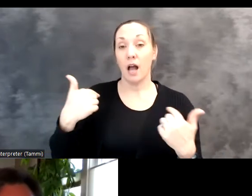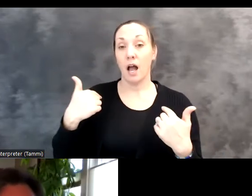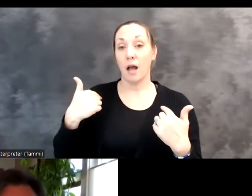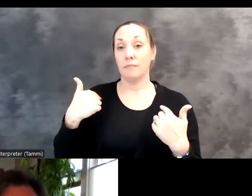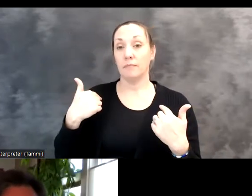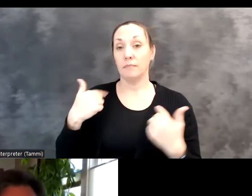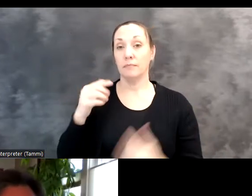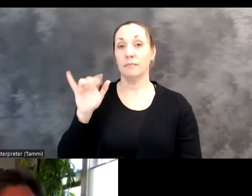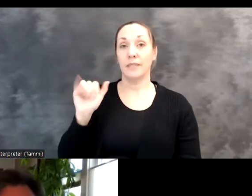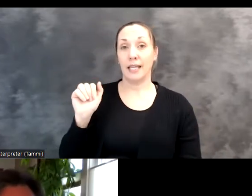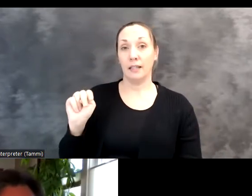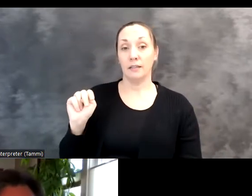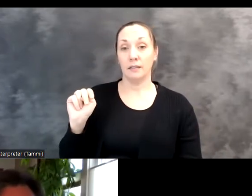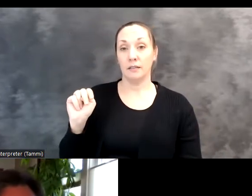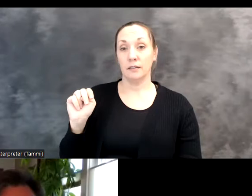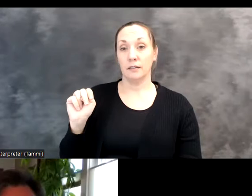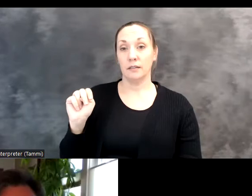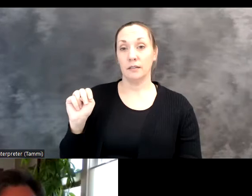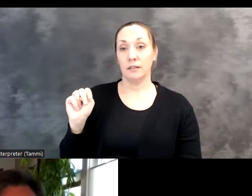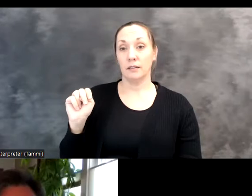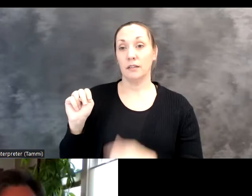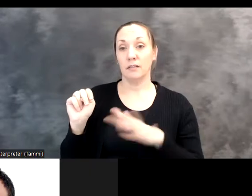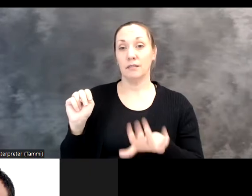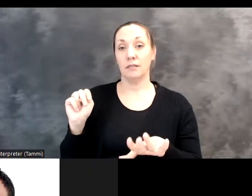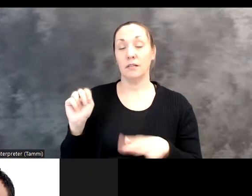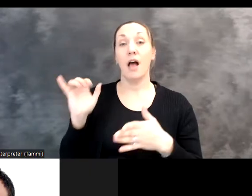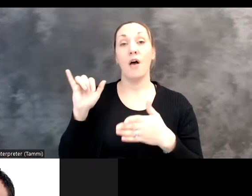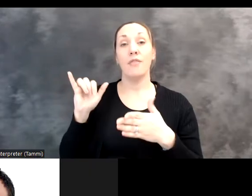. >> IAN BUKHART: If I may, while